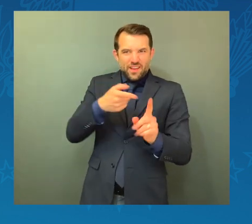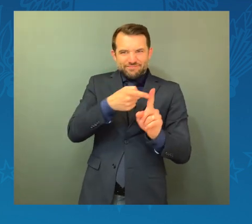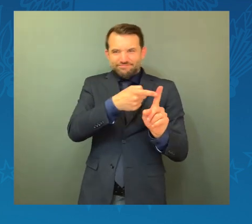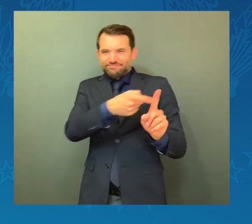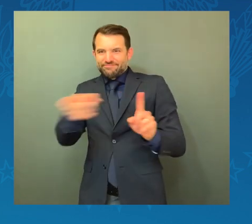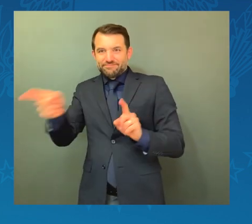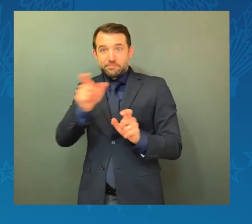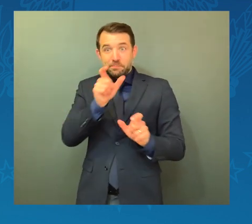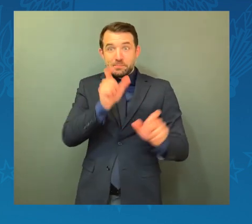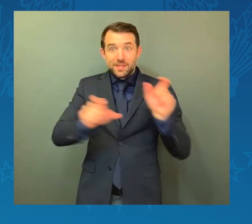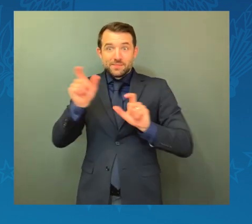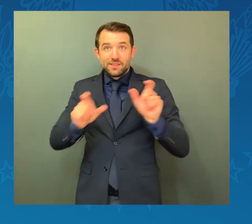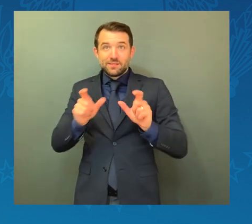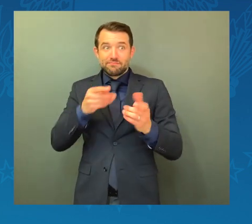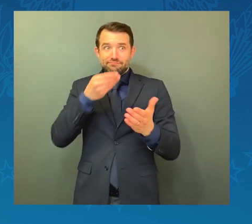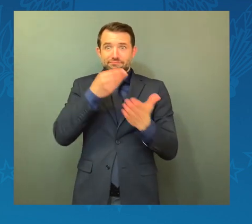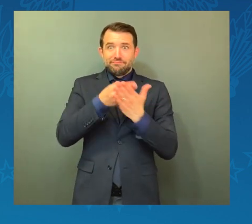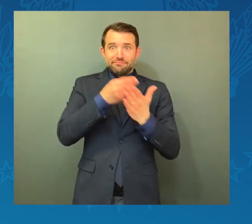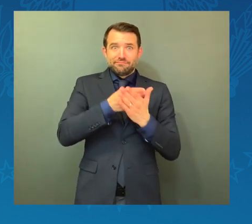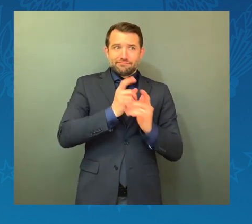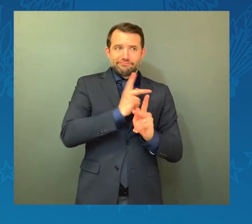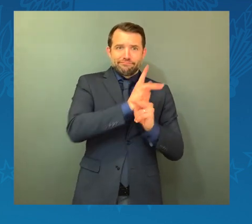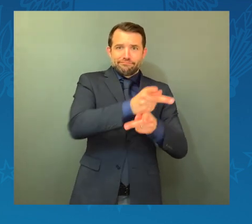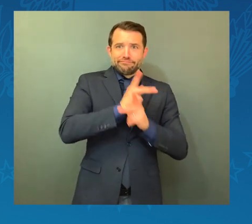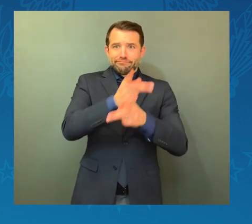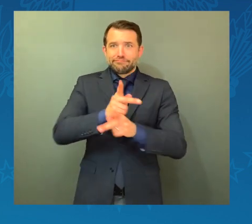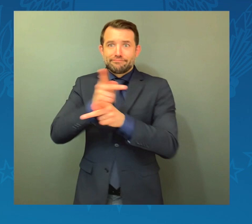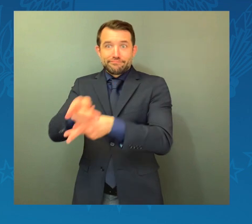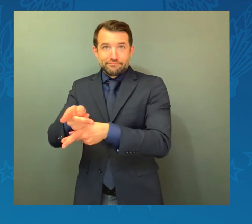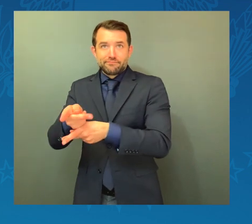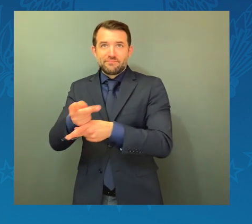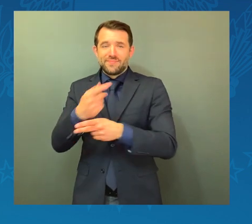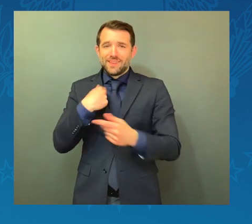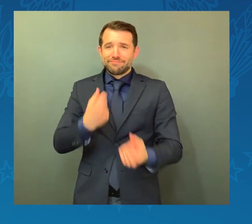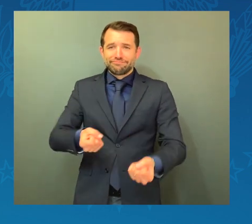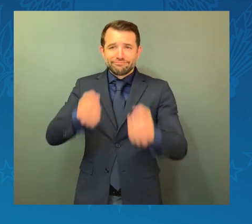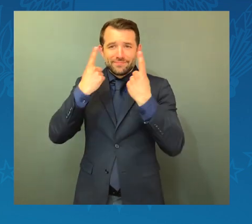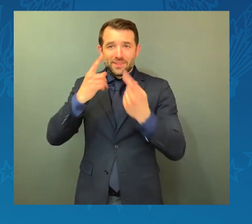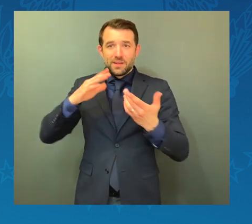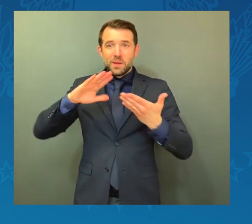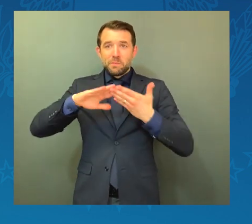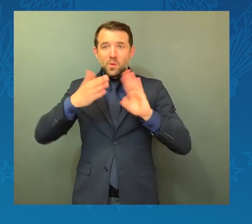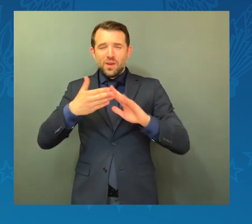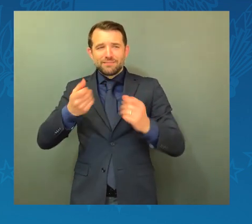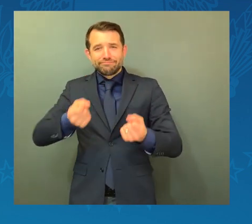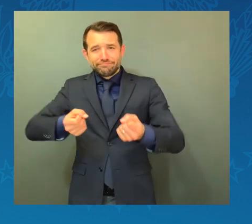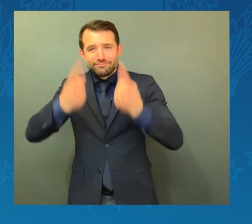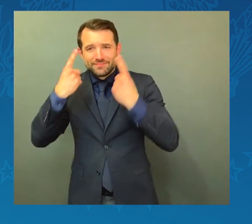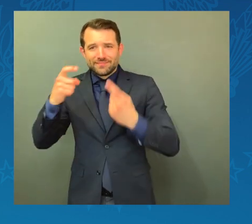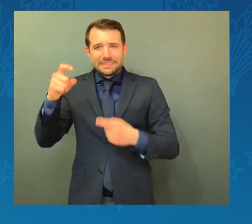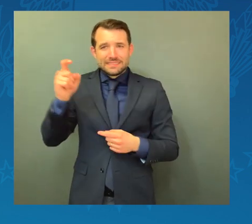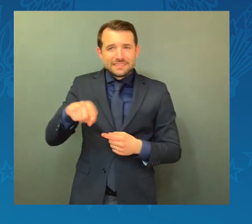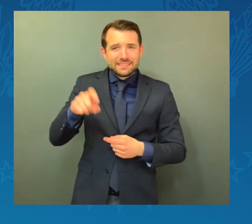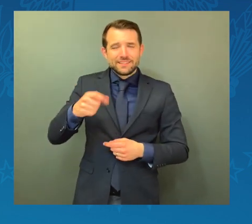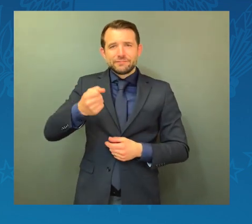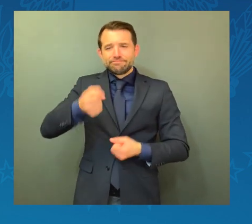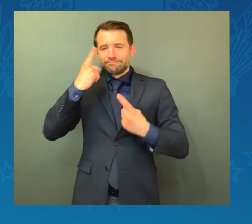They understand the community, their needs, their challenges, and their strengths.